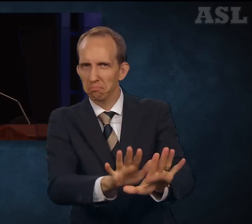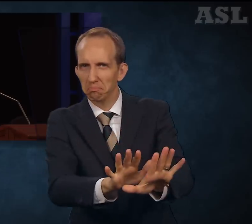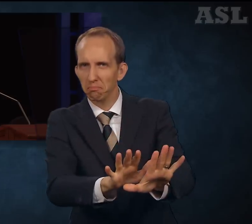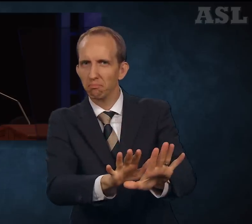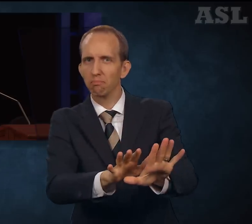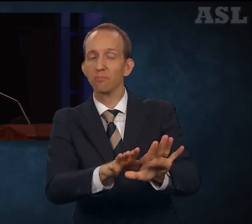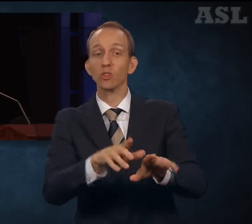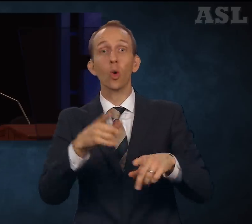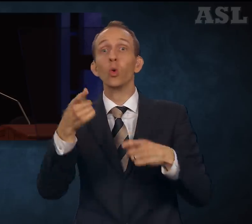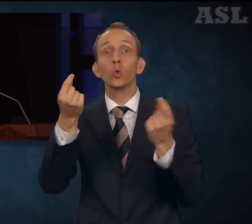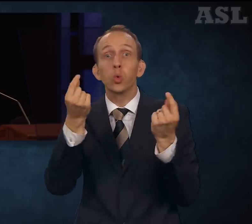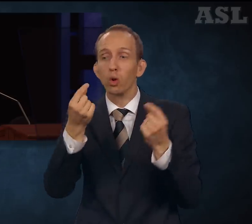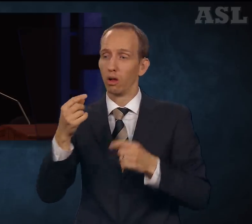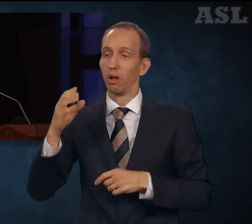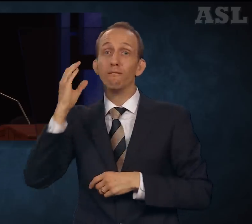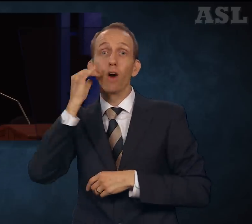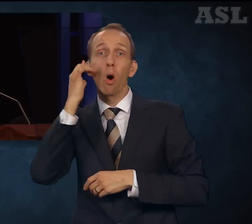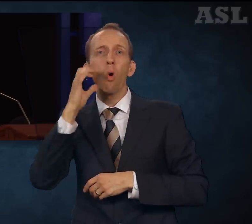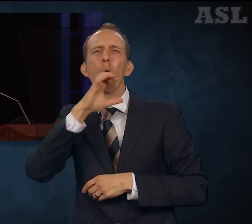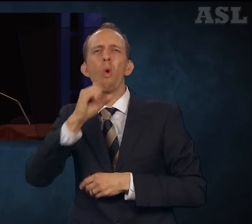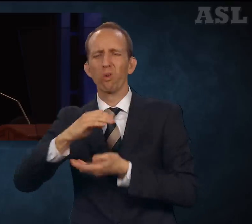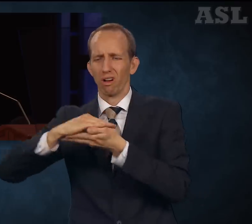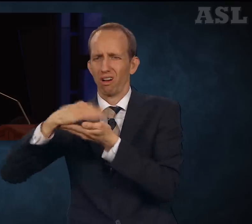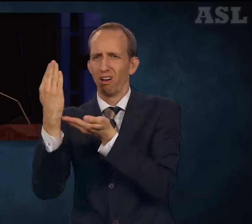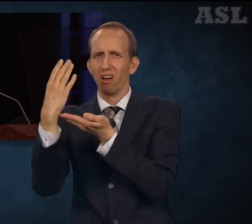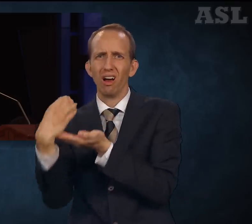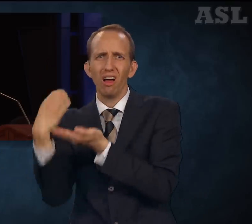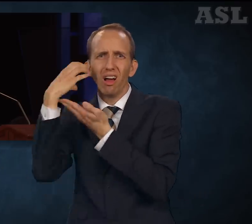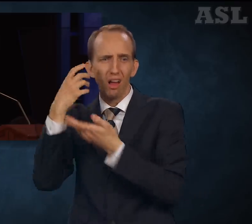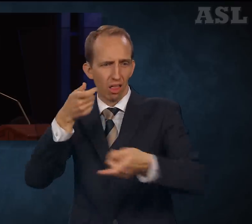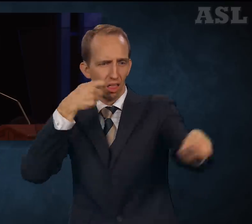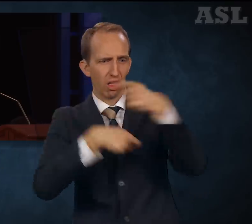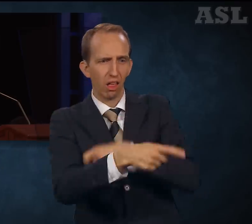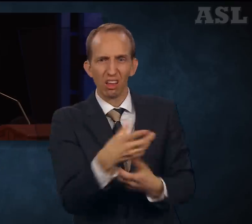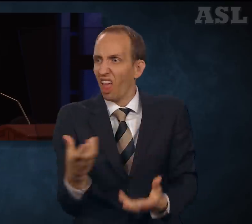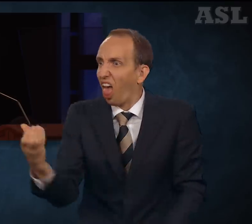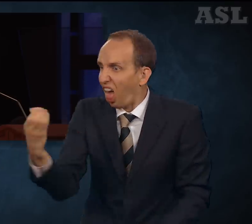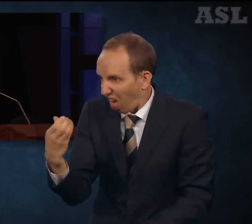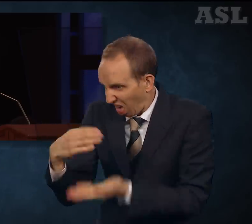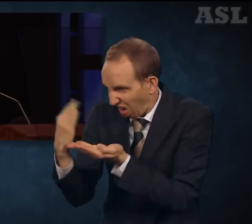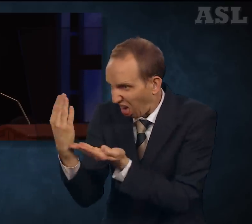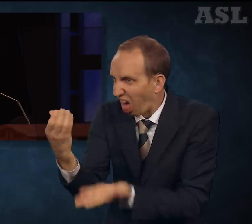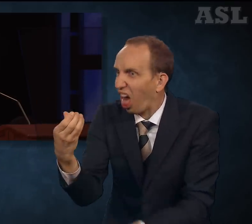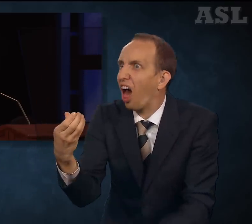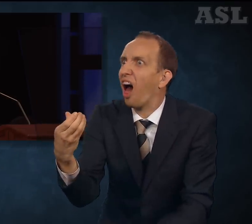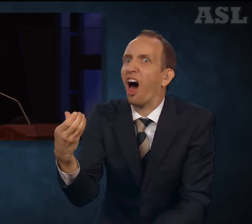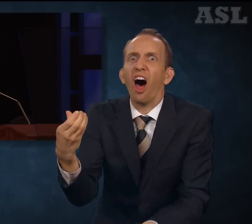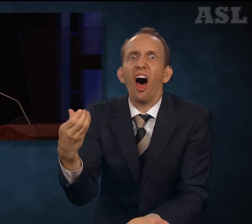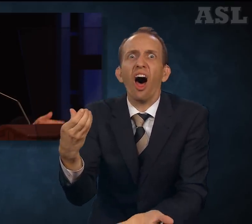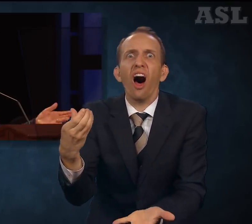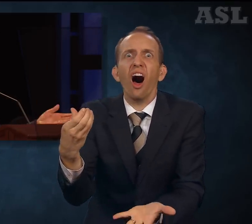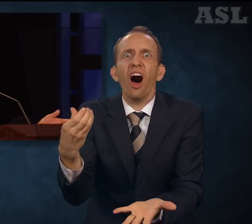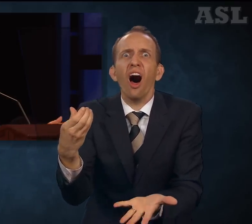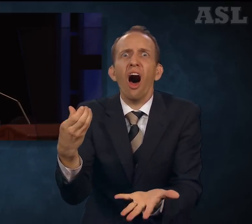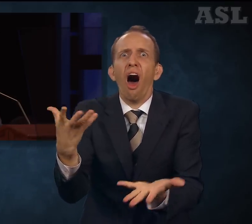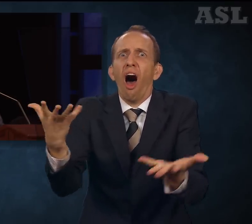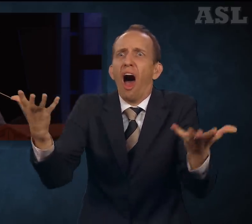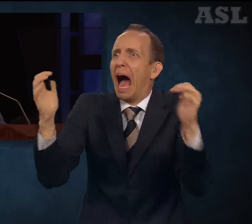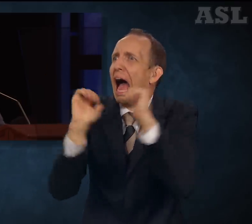THEY EXCHANGED HIS SMARTPHONE FOR A FLIP PHONE, AND HE